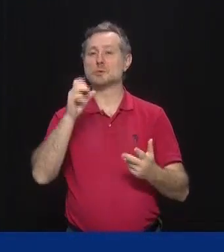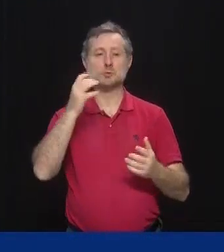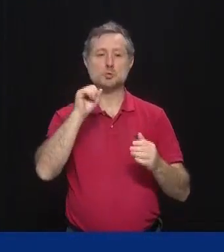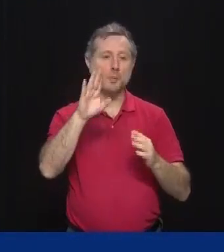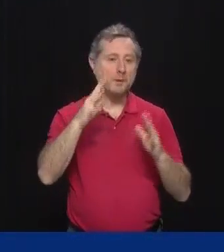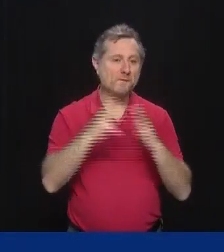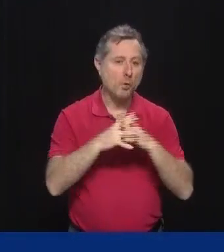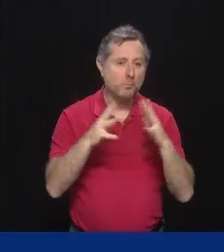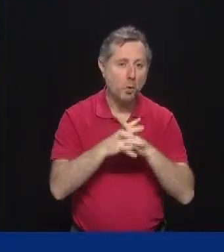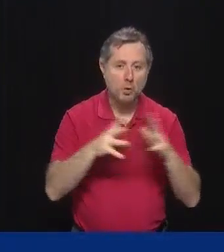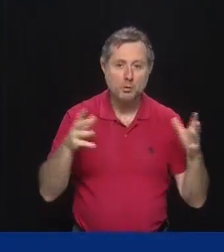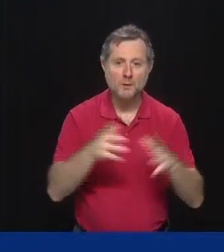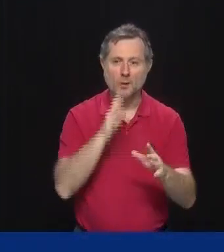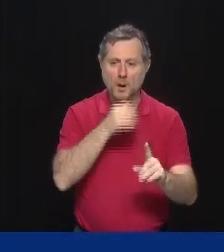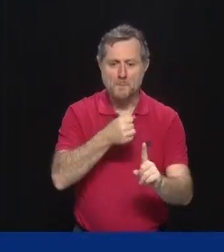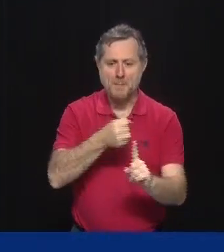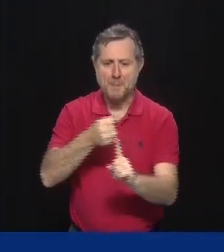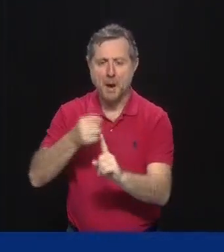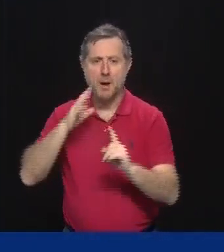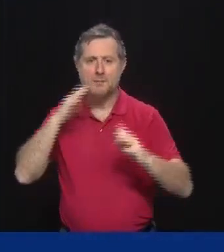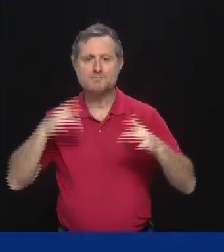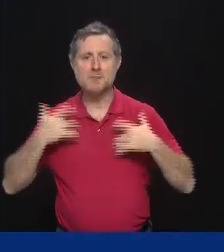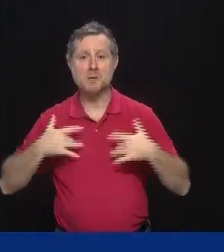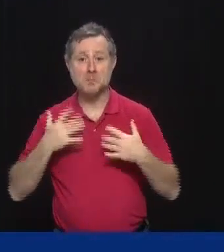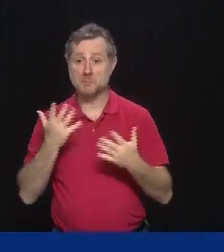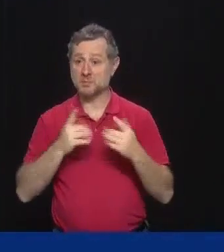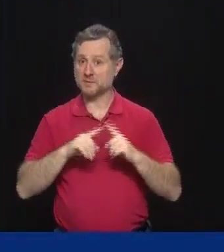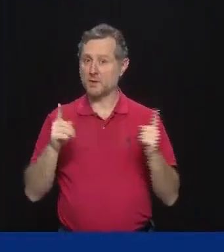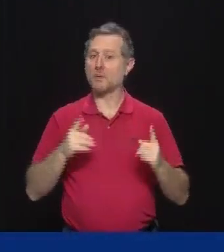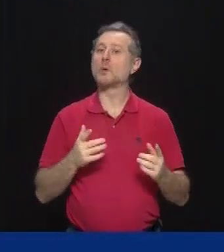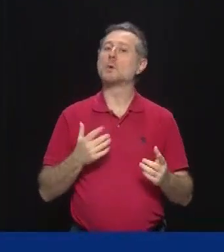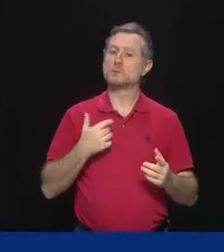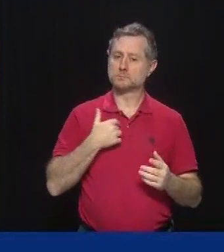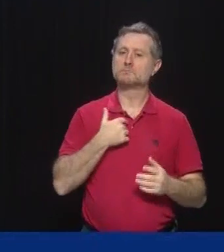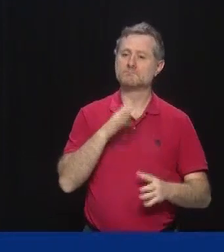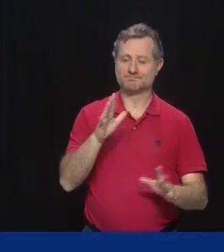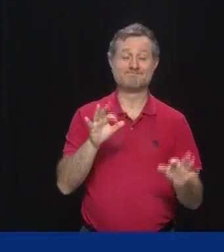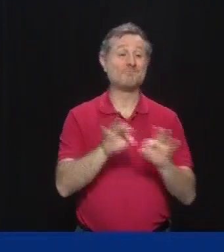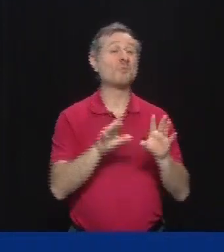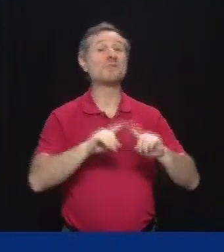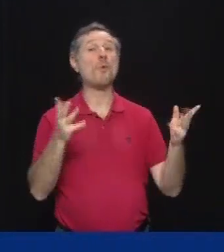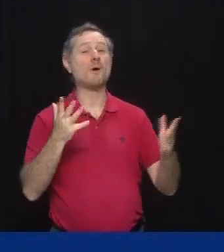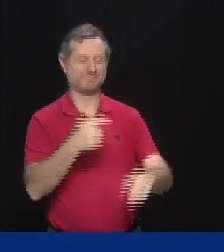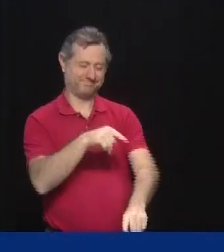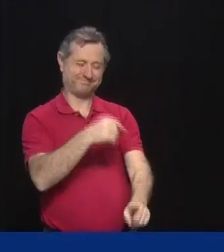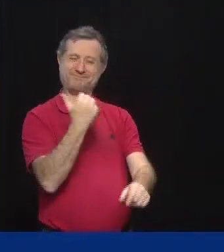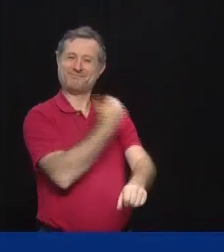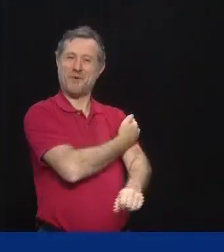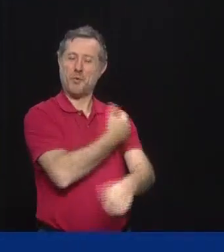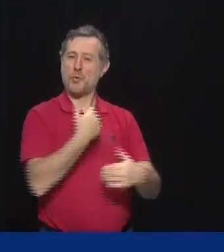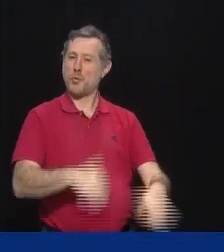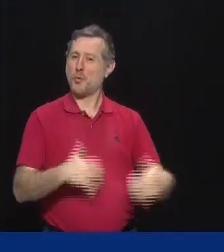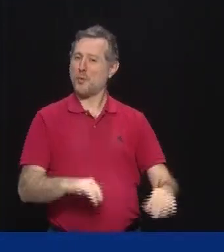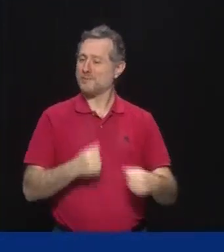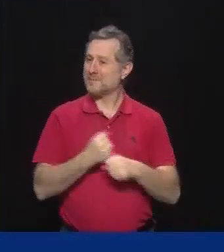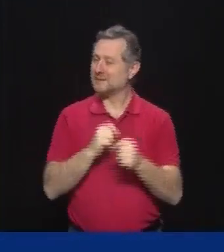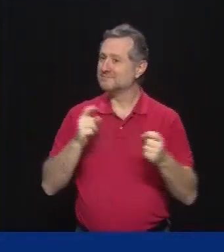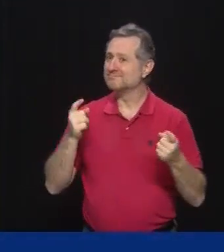THE JEWISH HOLIDAYS, CHRISTIAN BOWL AND THEN THAT TREND. THE DIFFERENCE IS WE HAVE A VACCINE. THAT DOES NOT HAVE TO BE OUR